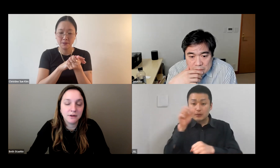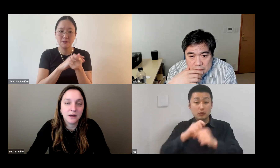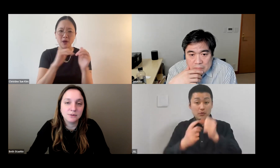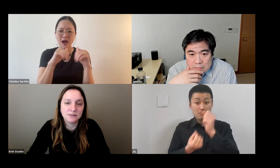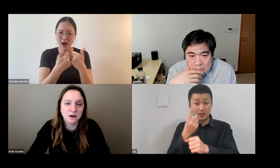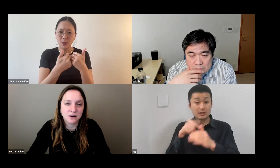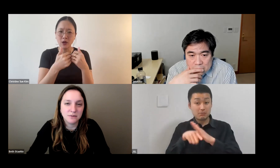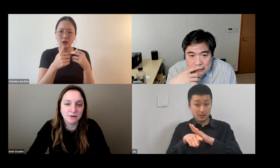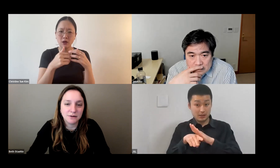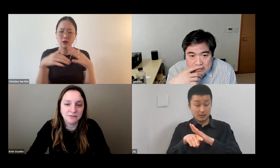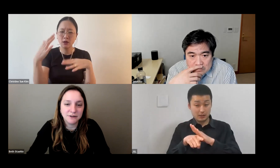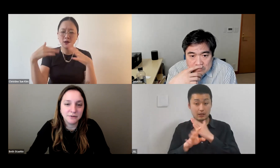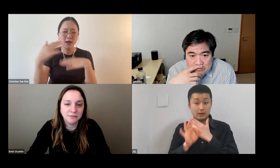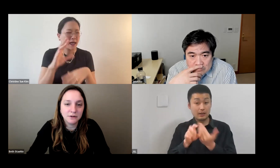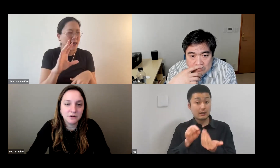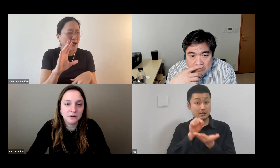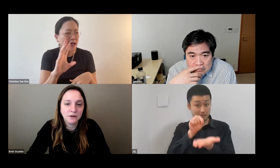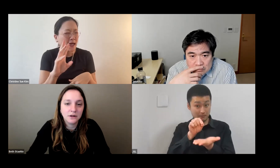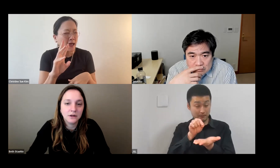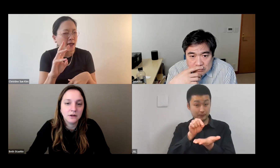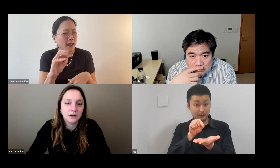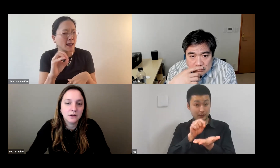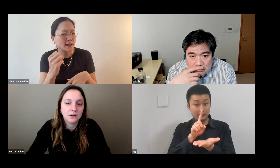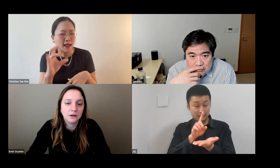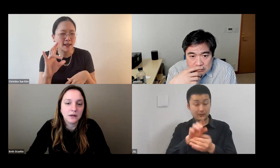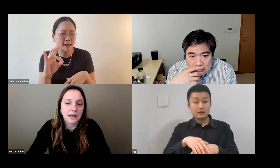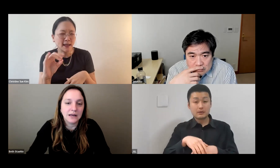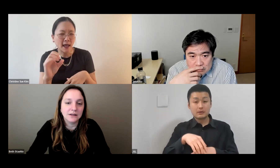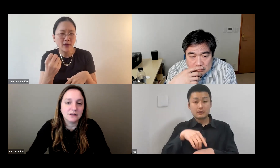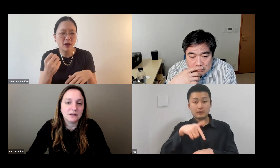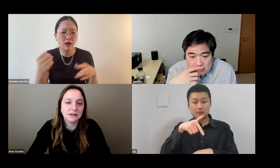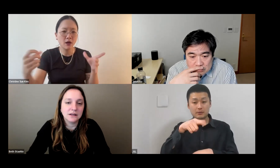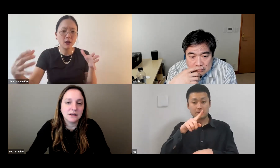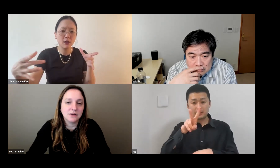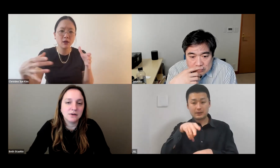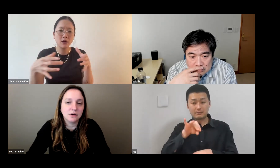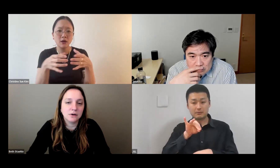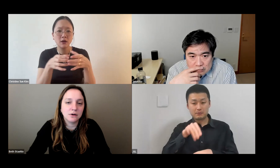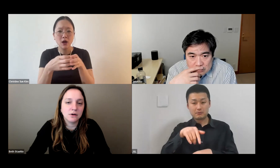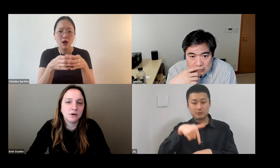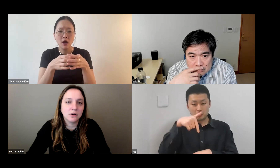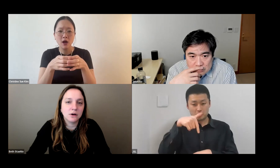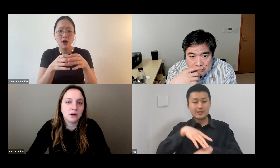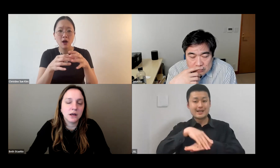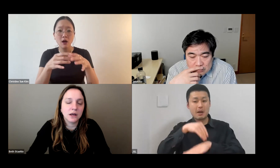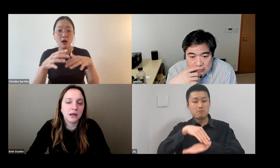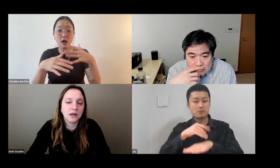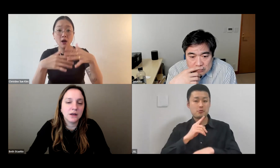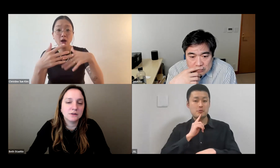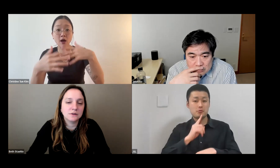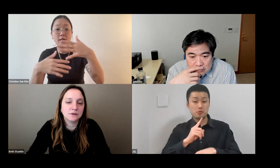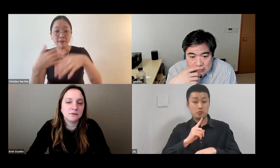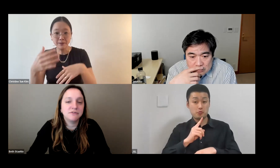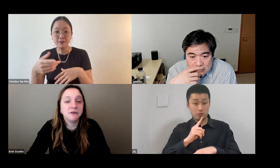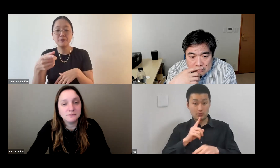It was a documentary film and it … films